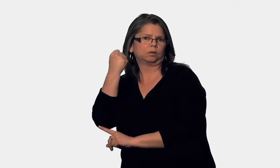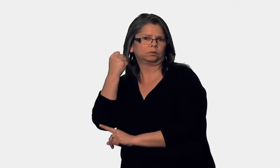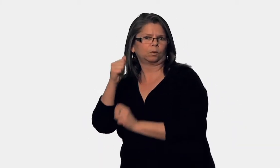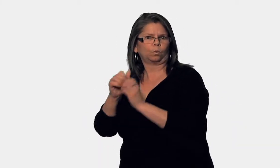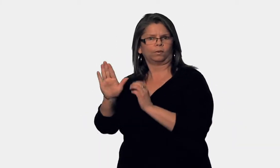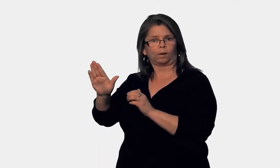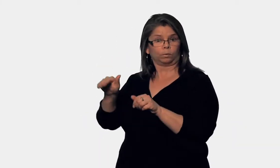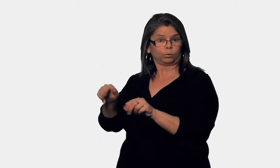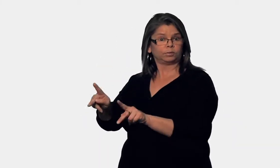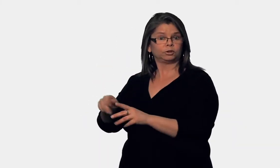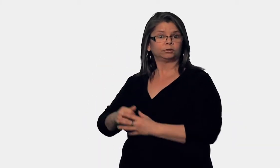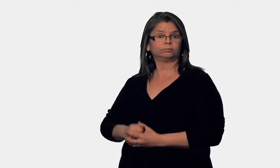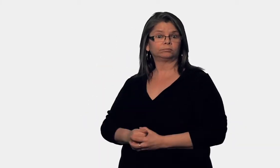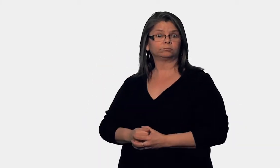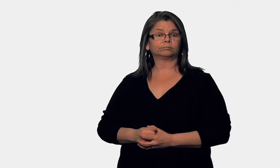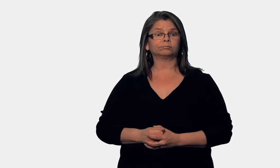without their permission.